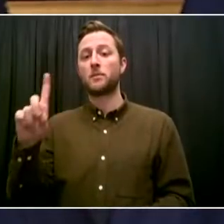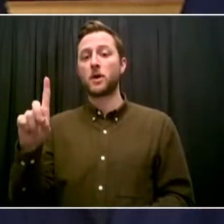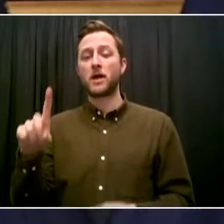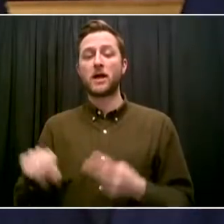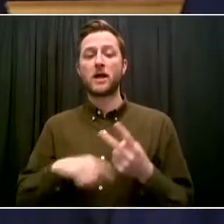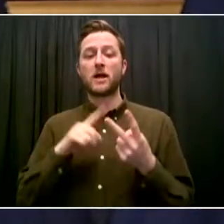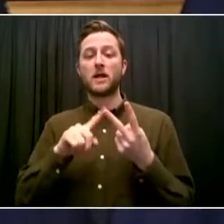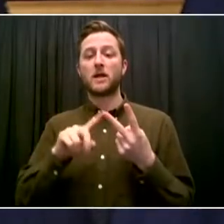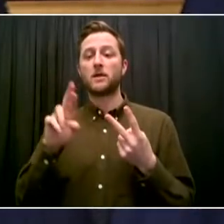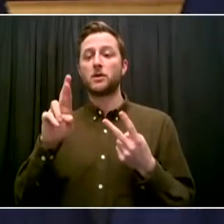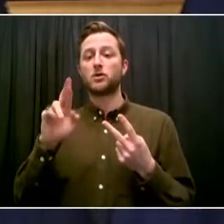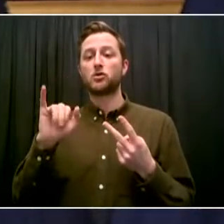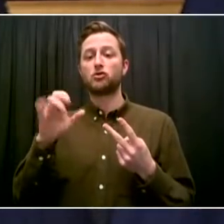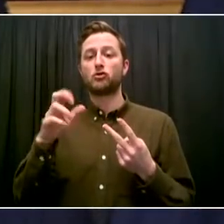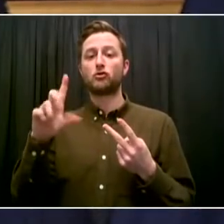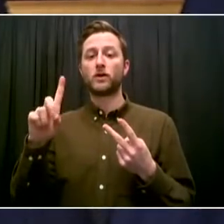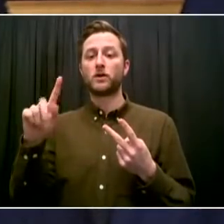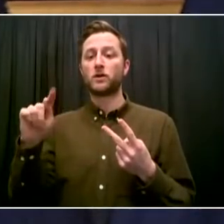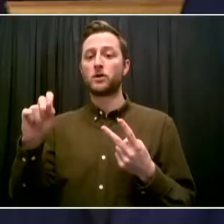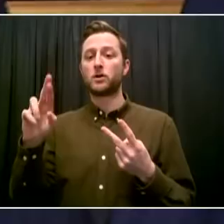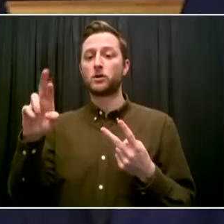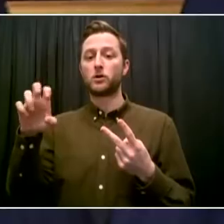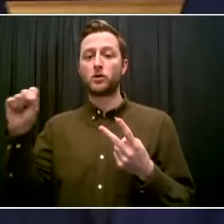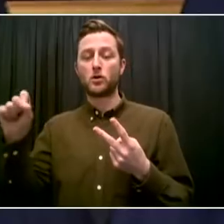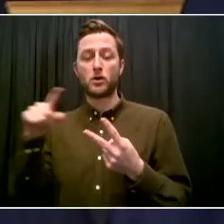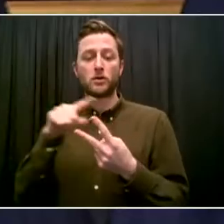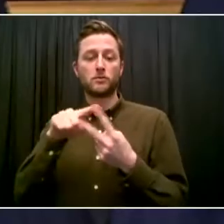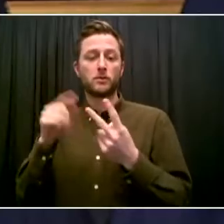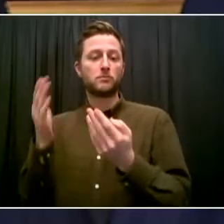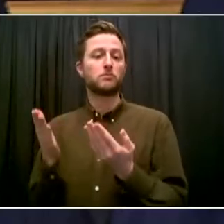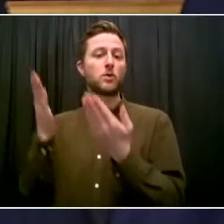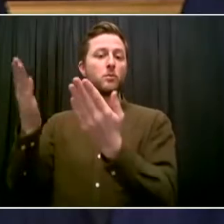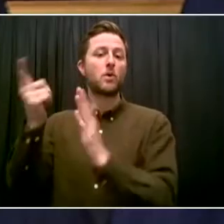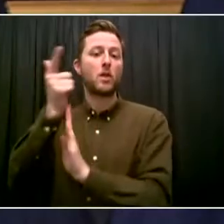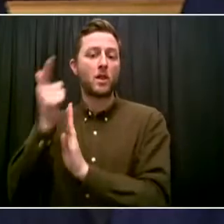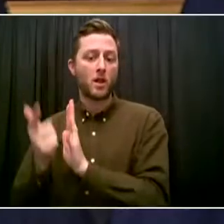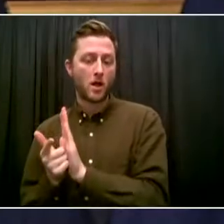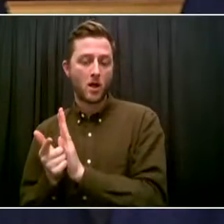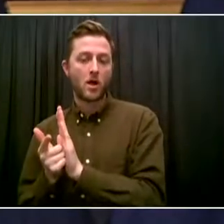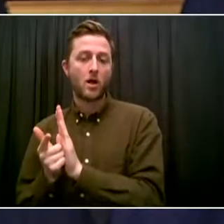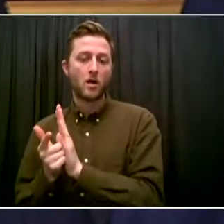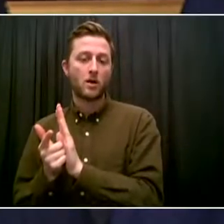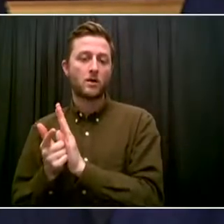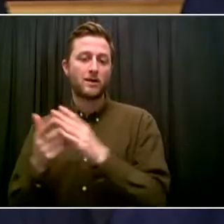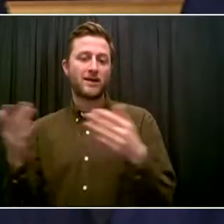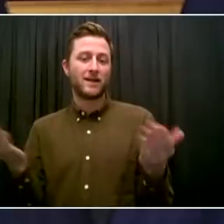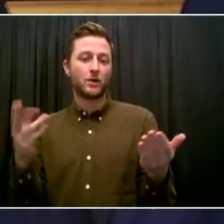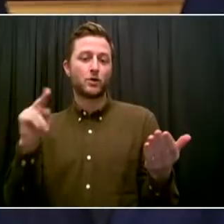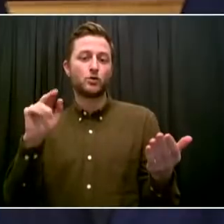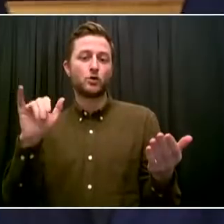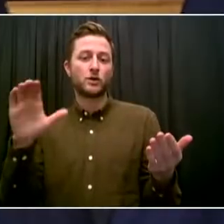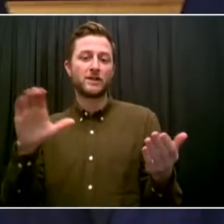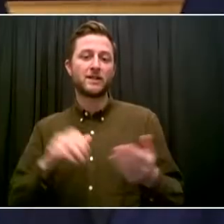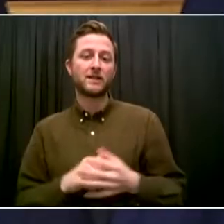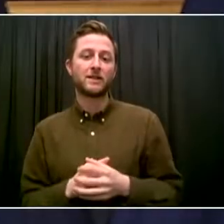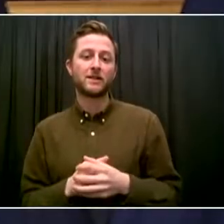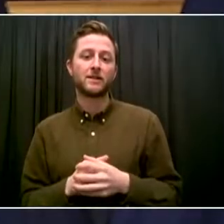YESTERDAY THE SATENOR AND THE